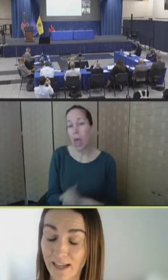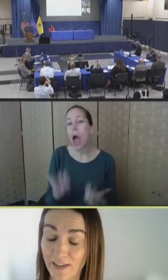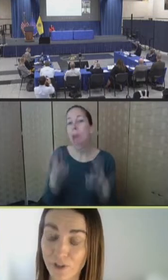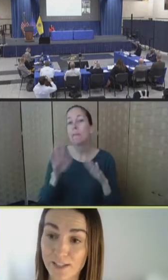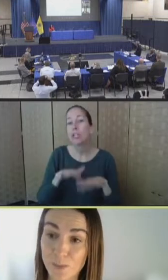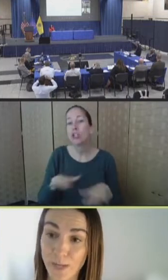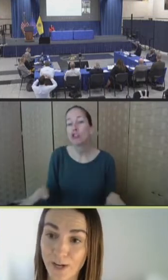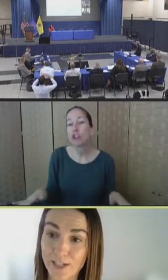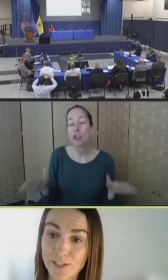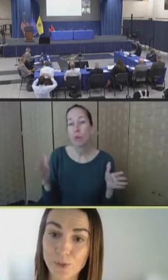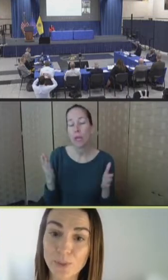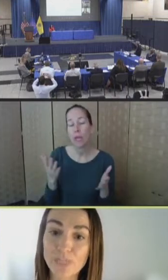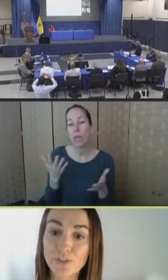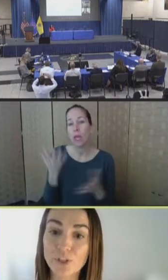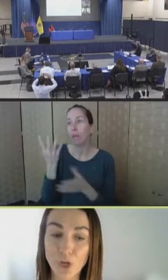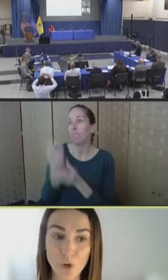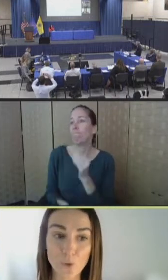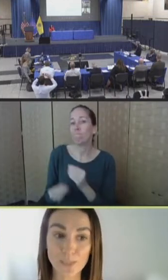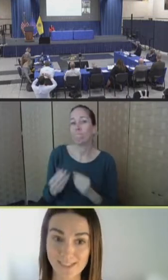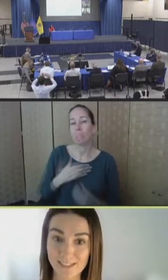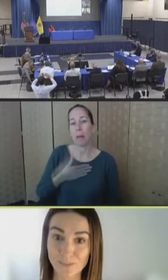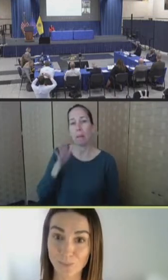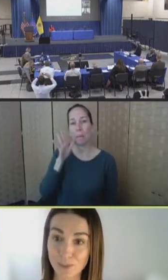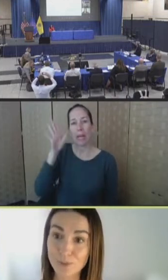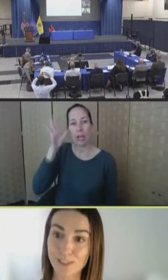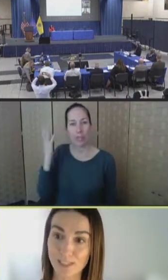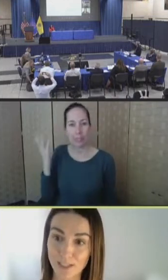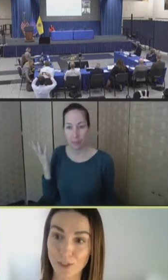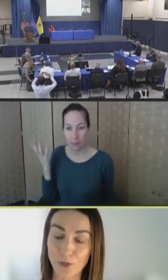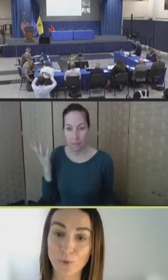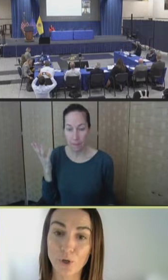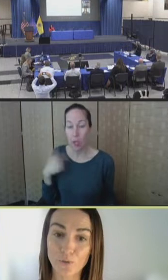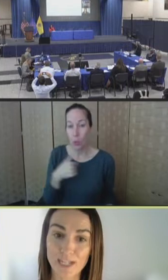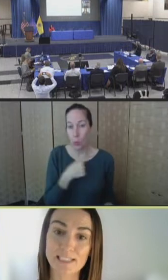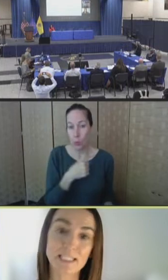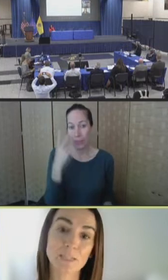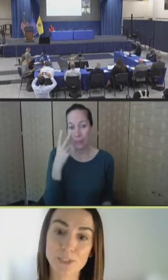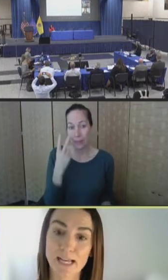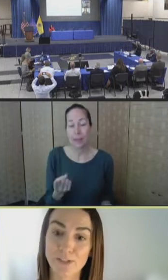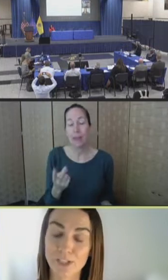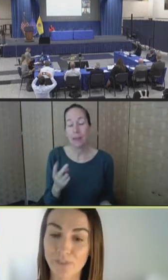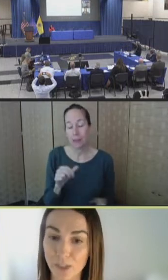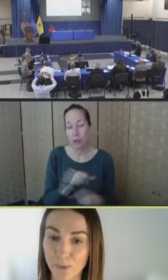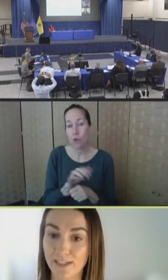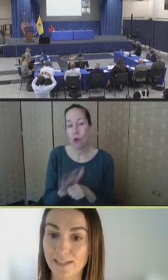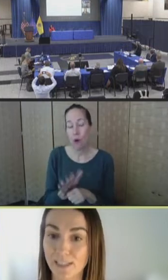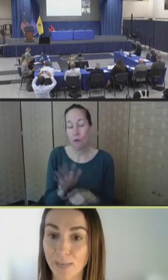have lost parents. So, even though we do see, you know, COVID-19 mortality following a steep